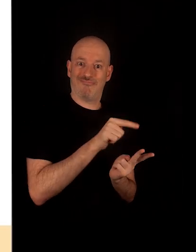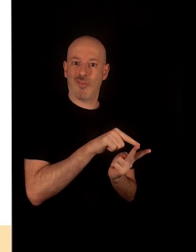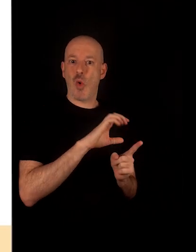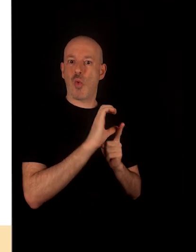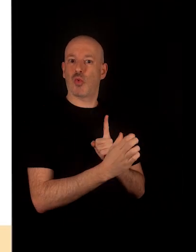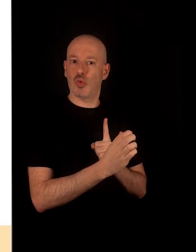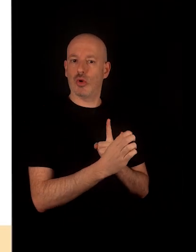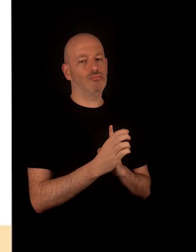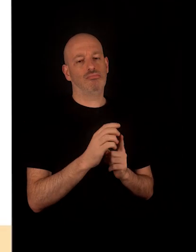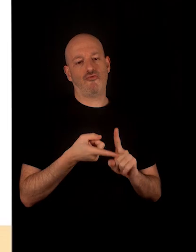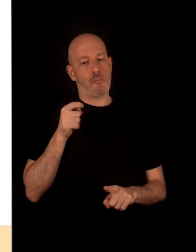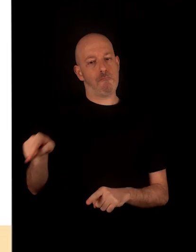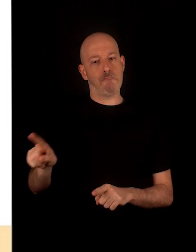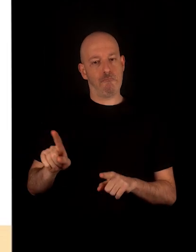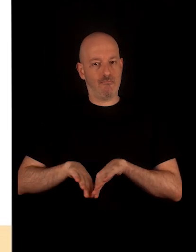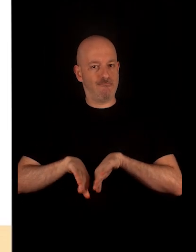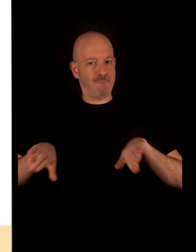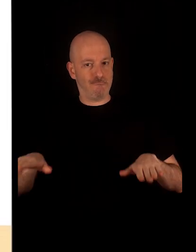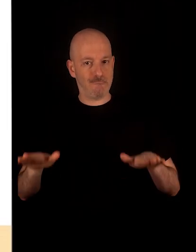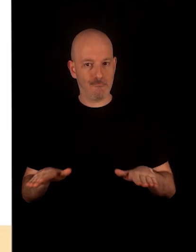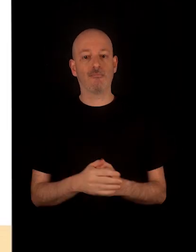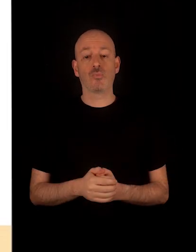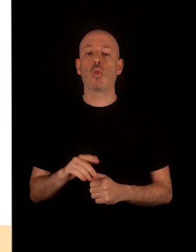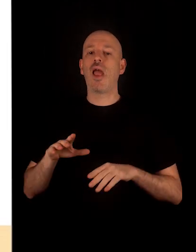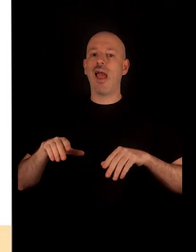The Creative Europe countries are all the 27 countries in the European Union